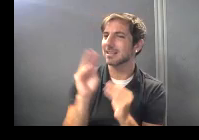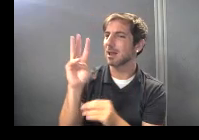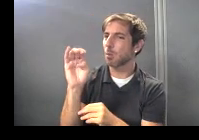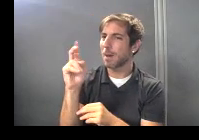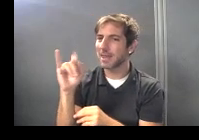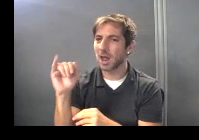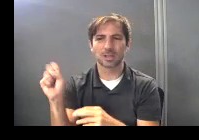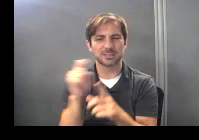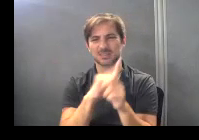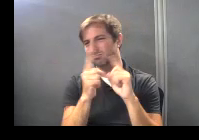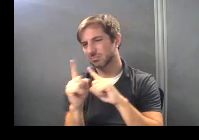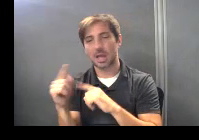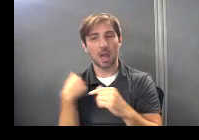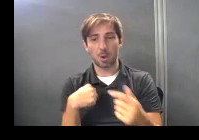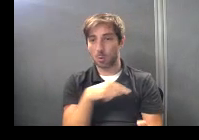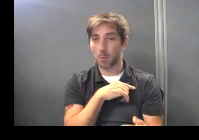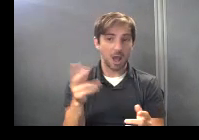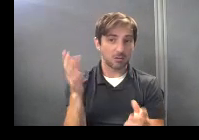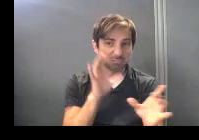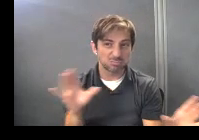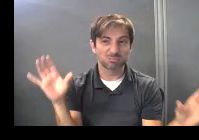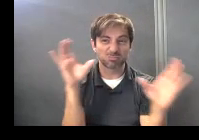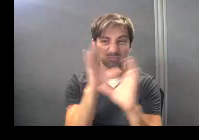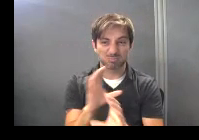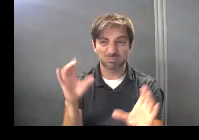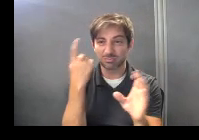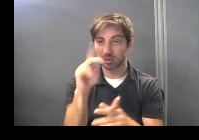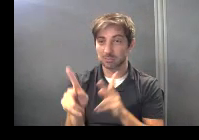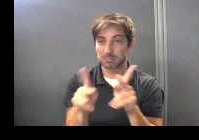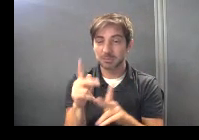WE ARE LOOKING FOR ALL TYPES OF PEOPLE. WE ARE PARTICULARLY TRYING TO DIVERSIFY OUR